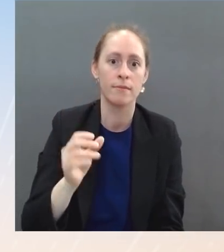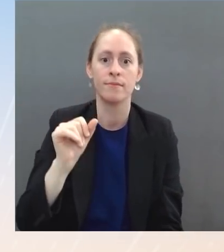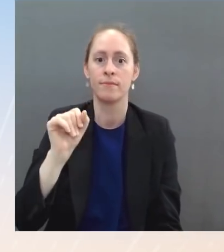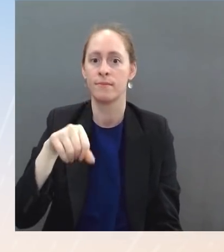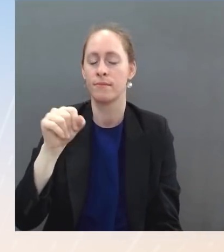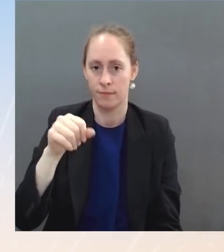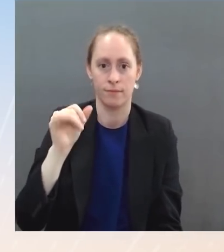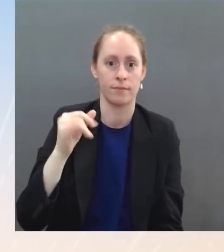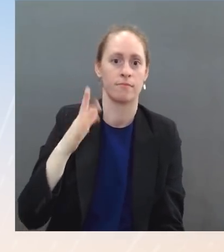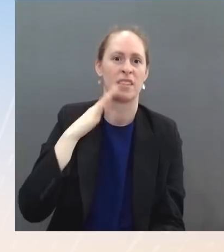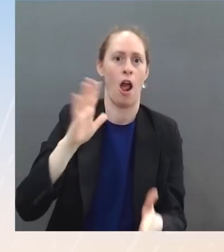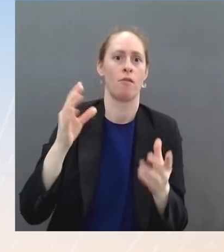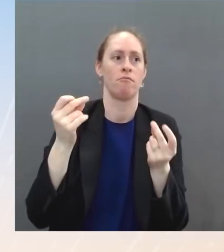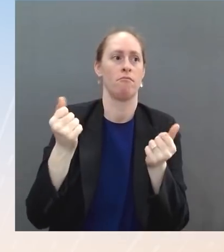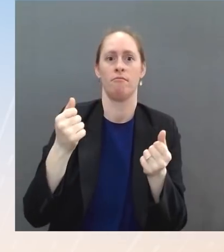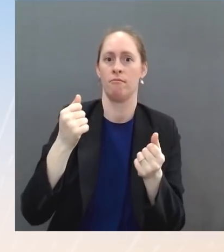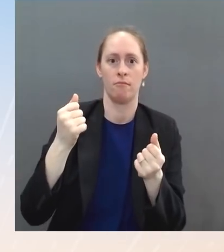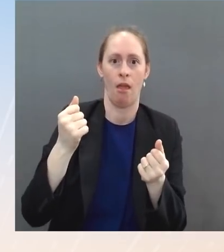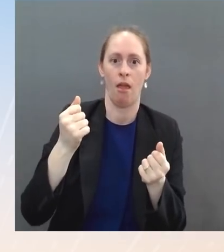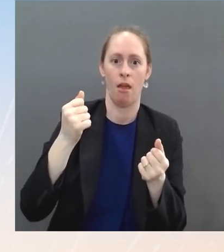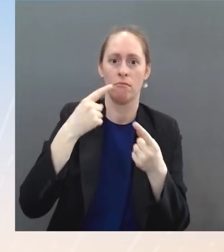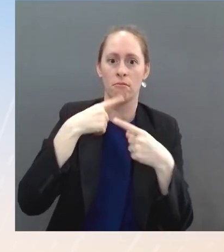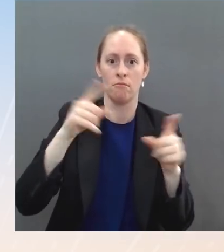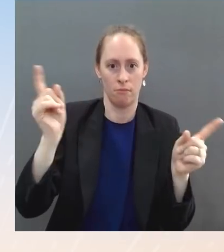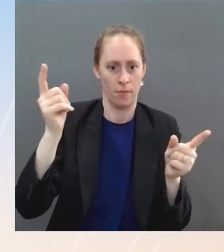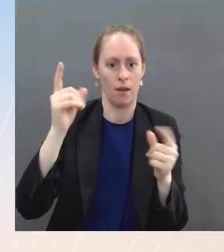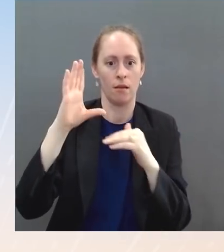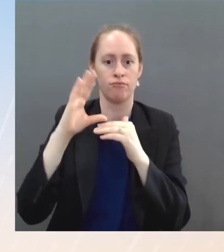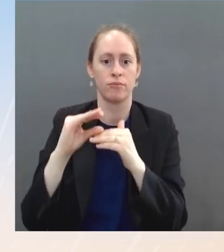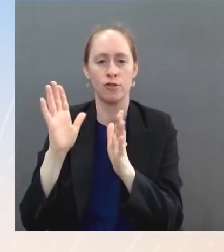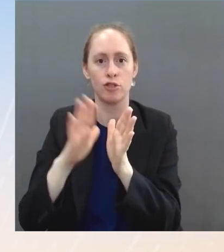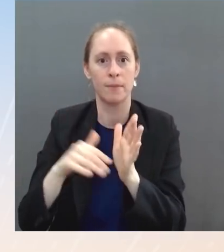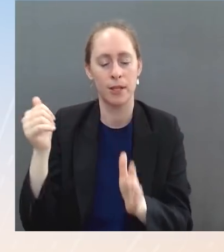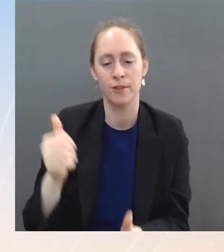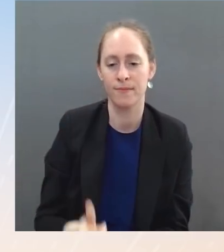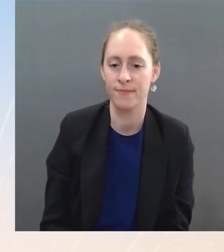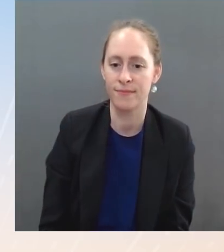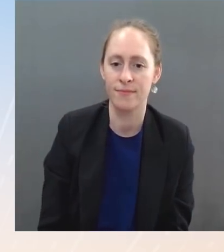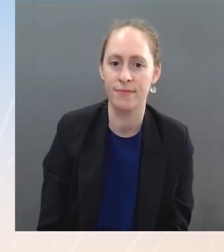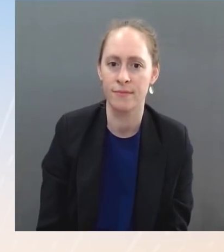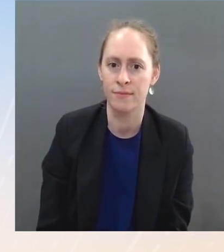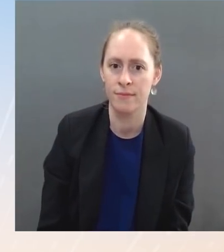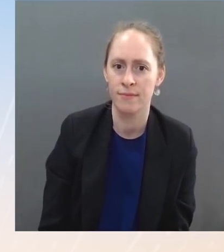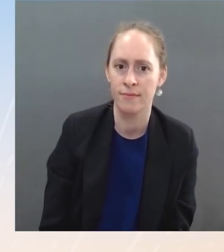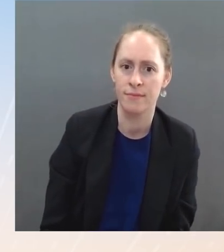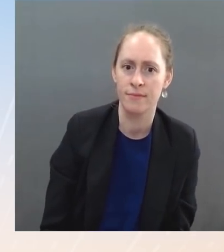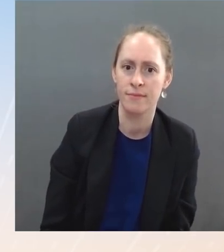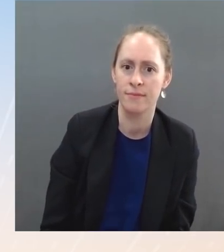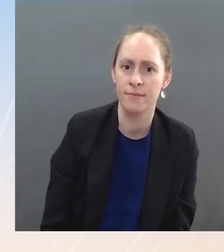The Press: But you're not concerned about if consumers stop spending? Ms. Psaki: We, of course, continue to assess, but I don't have any projection of that at this point in time.